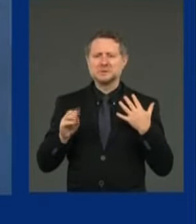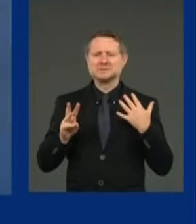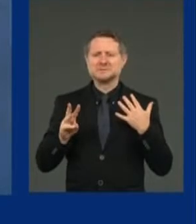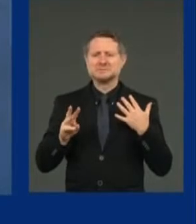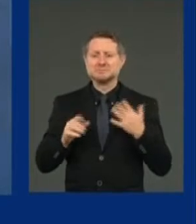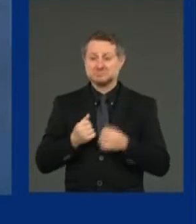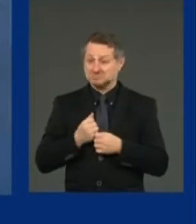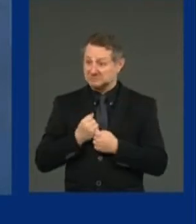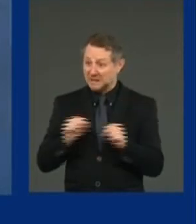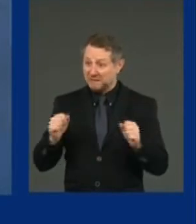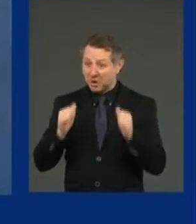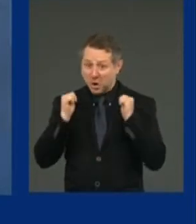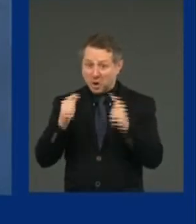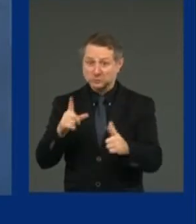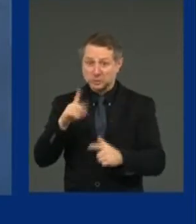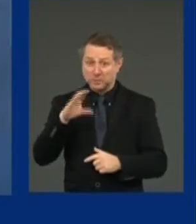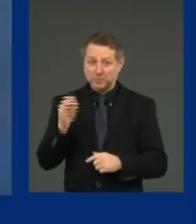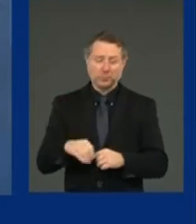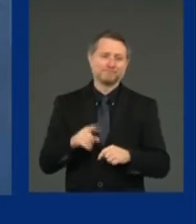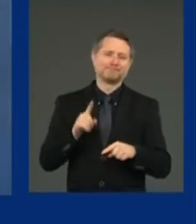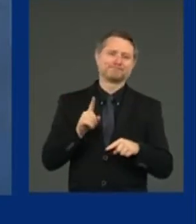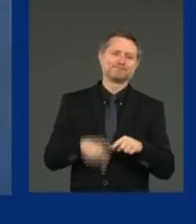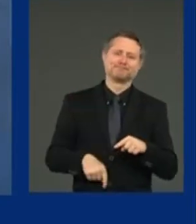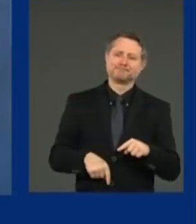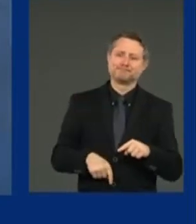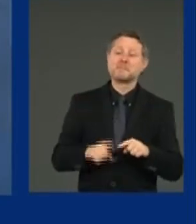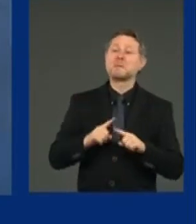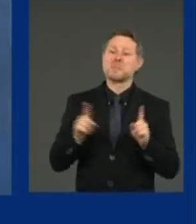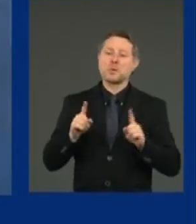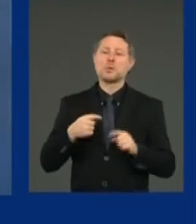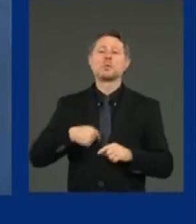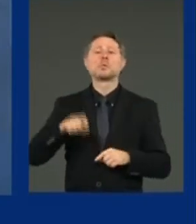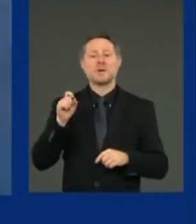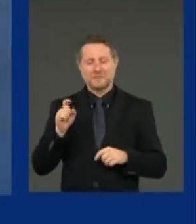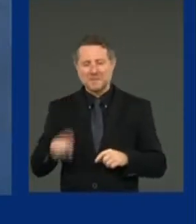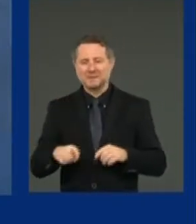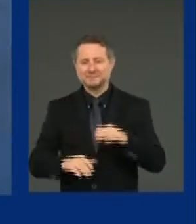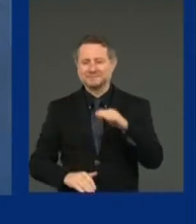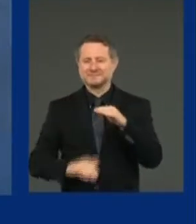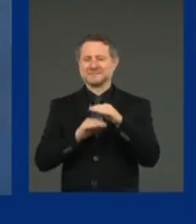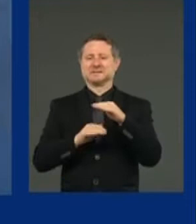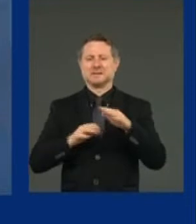WE COULD. WE STILL CAN'T SAVE EVERY LIFE.